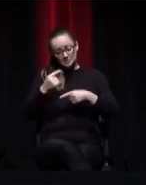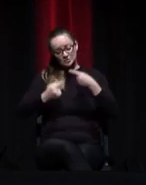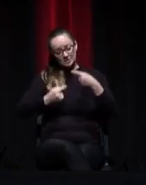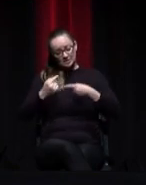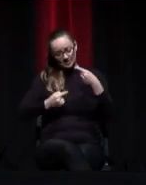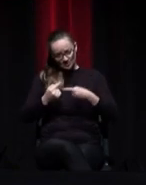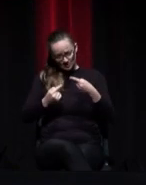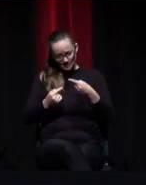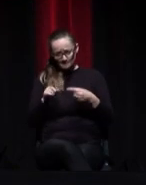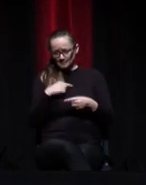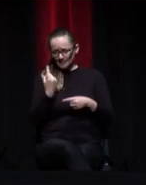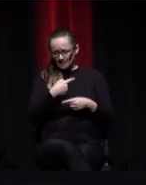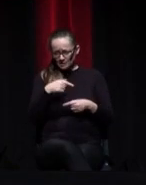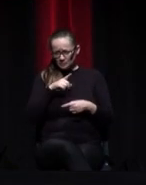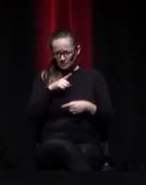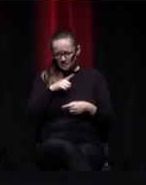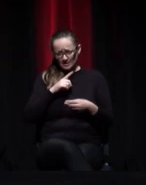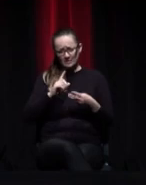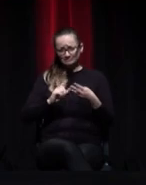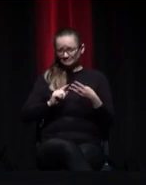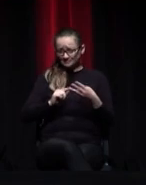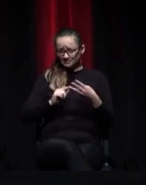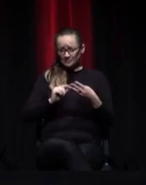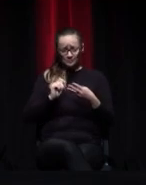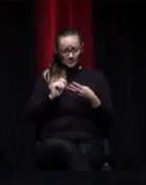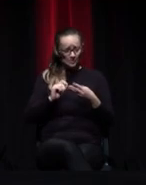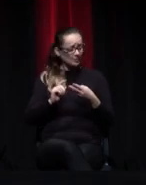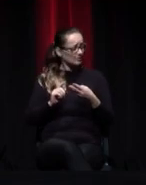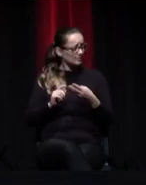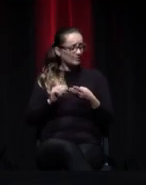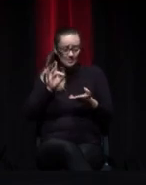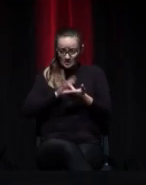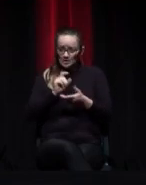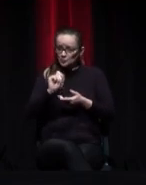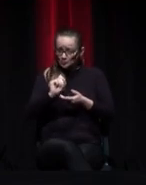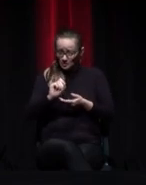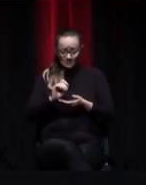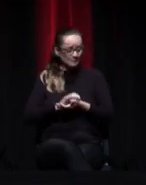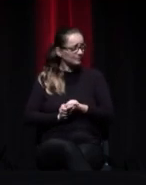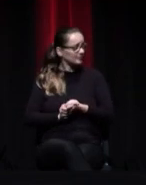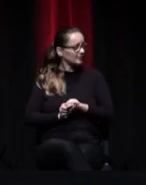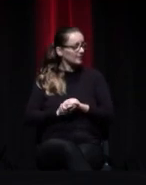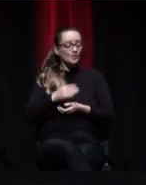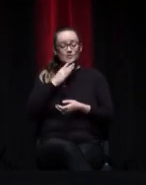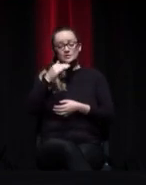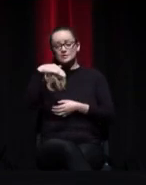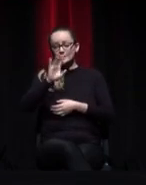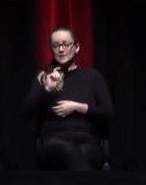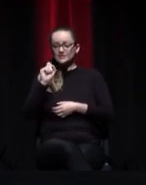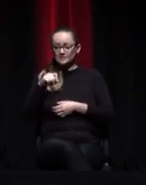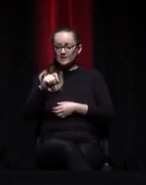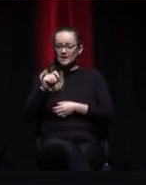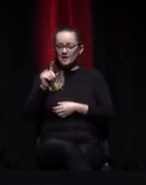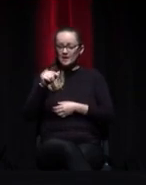there's a third meaning for truth, it's more notorious, the Greek concept of "aletheia".